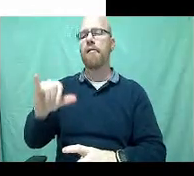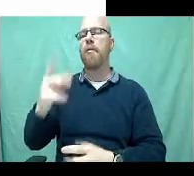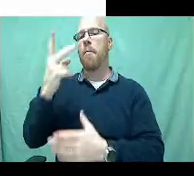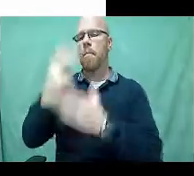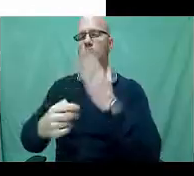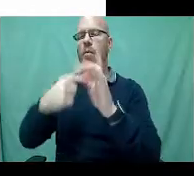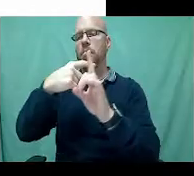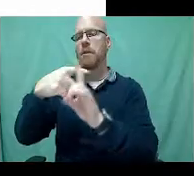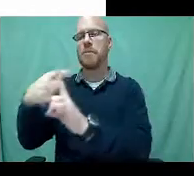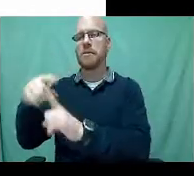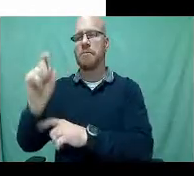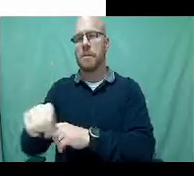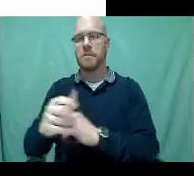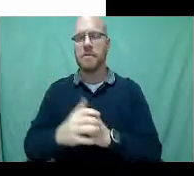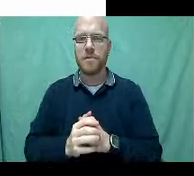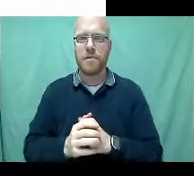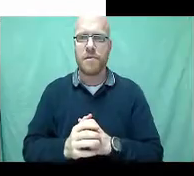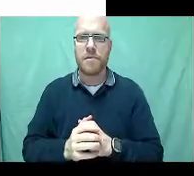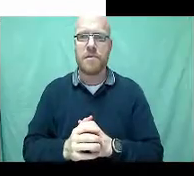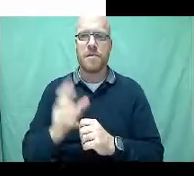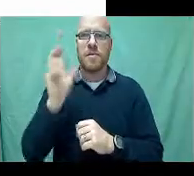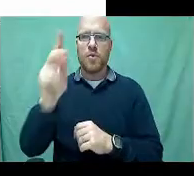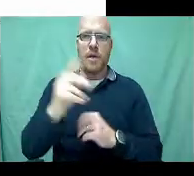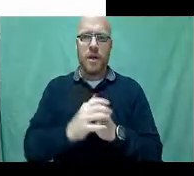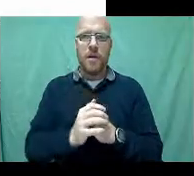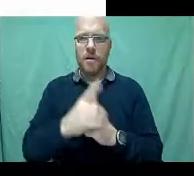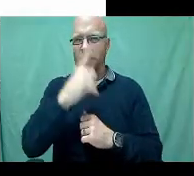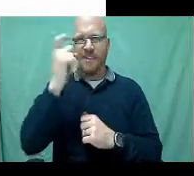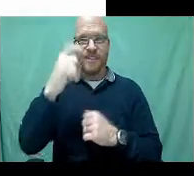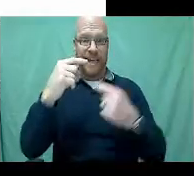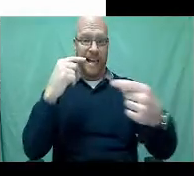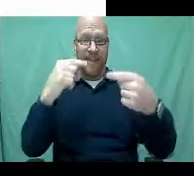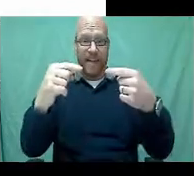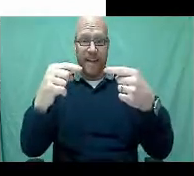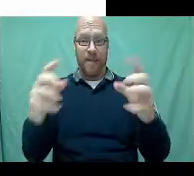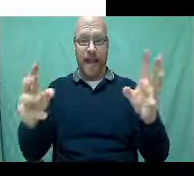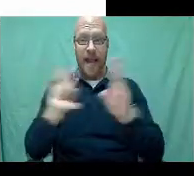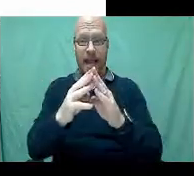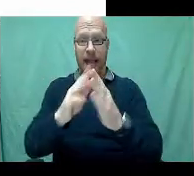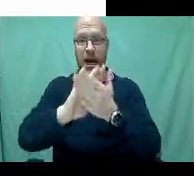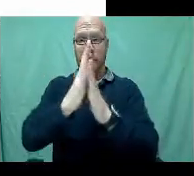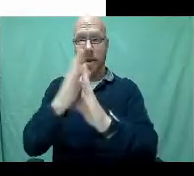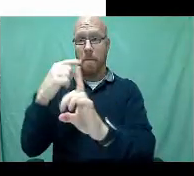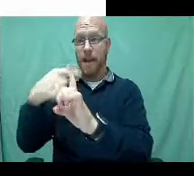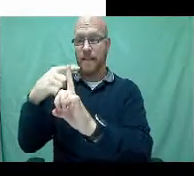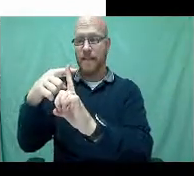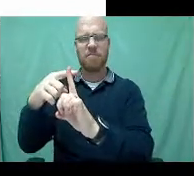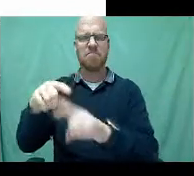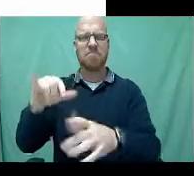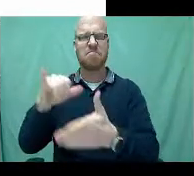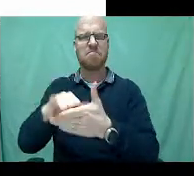so therefore both terms need to be positive. Remember, we can't add 2 negative numbers